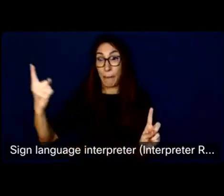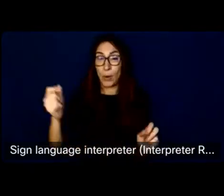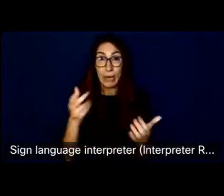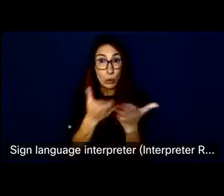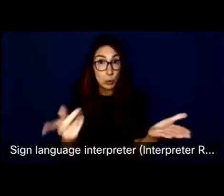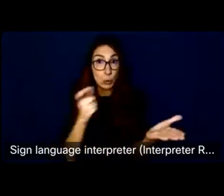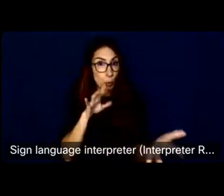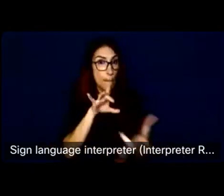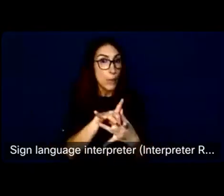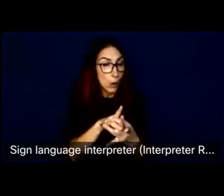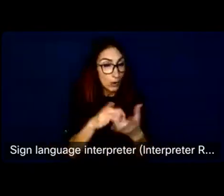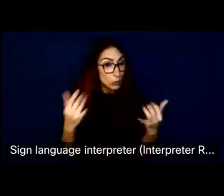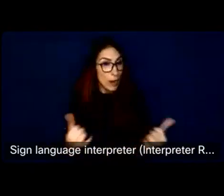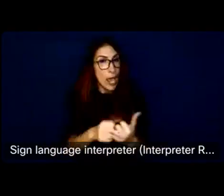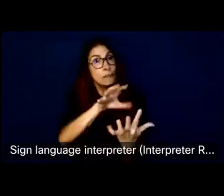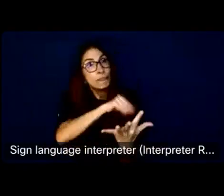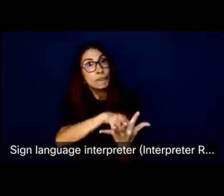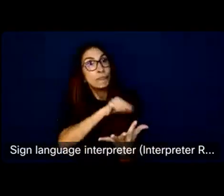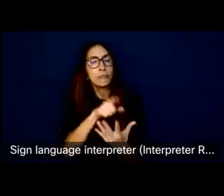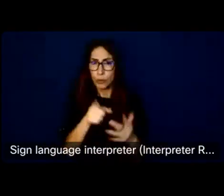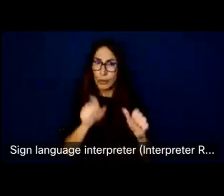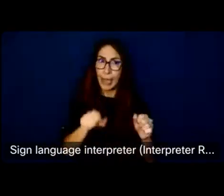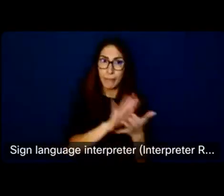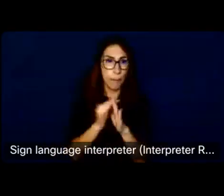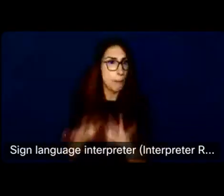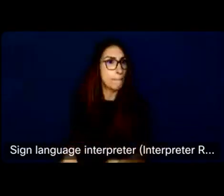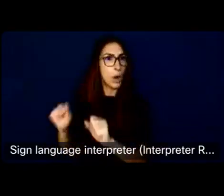and to be the person that can help someone navigate life with